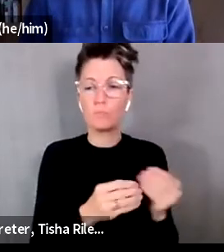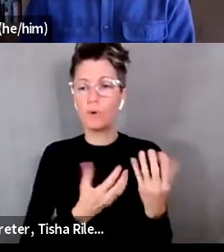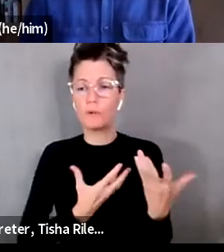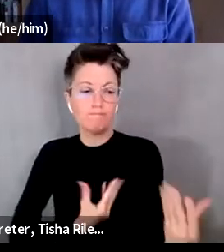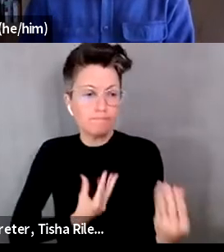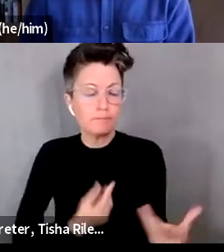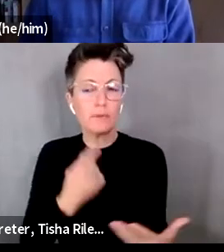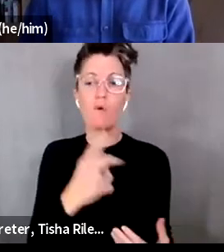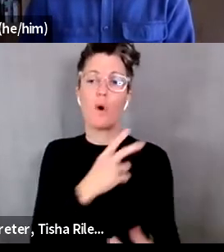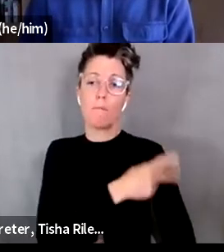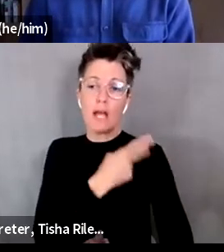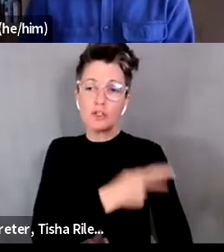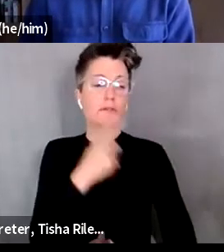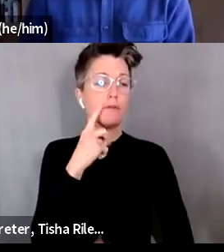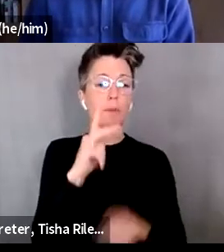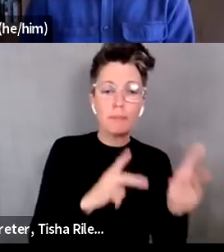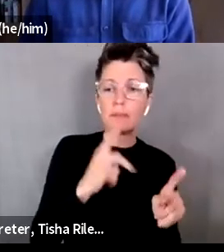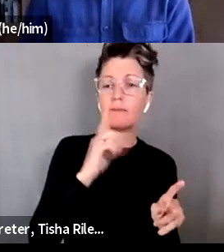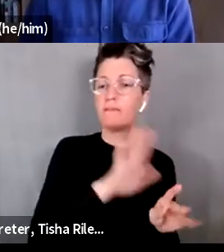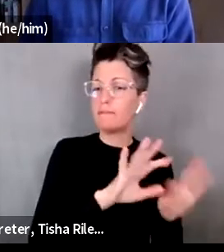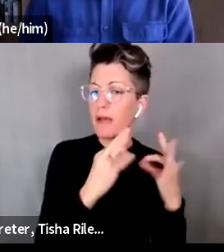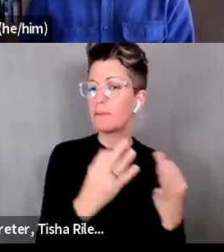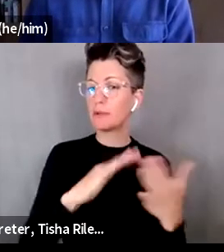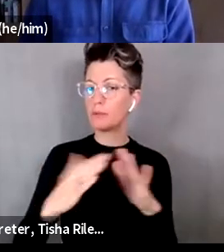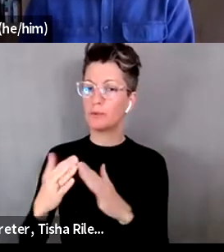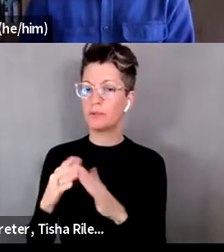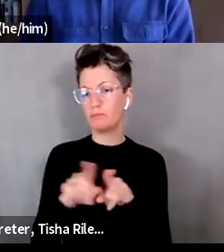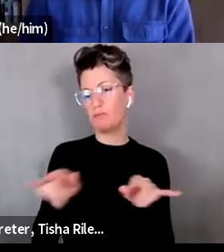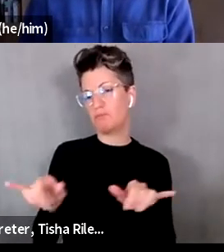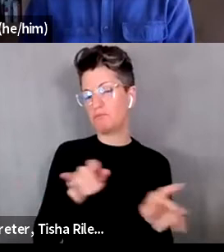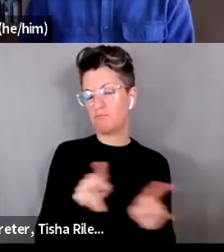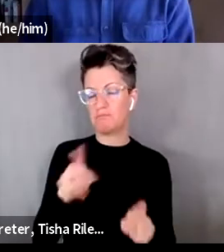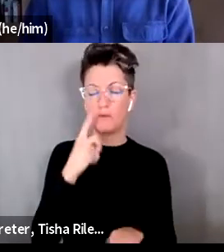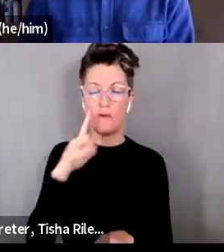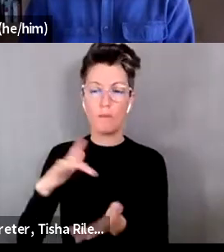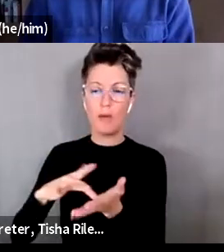as well as for medical practitioners. Yeah, yeah.